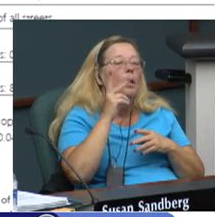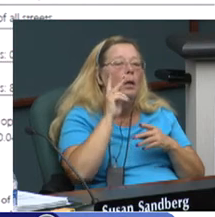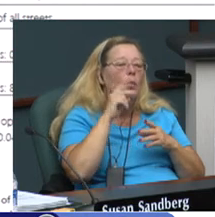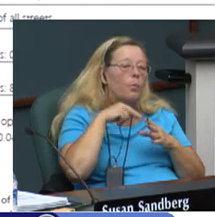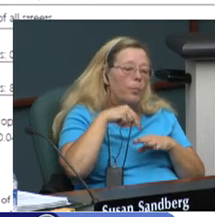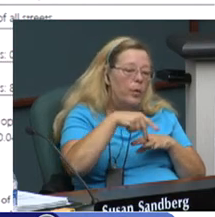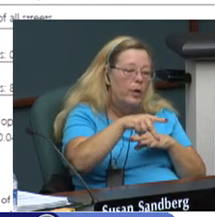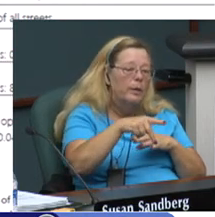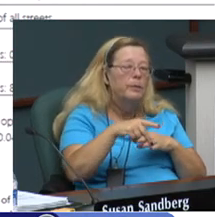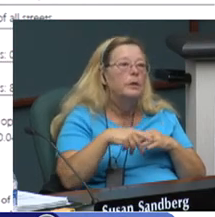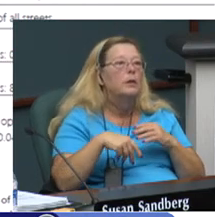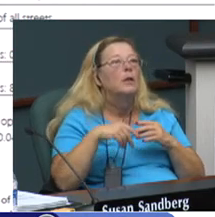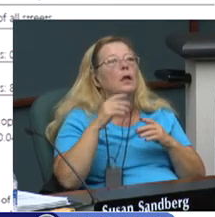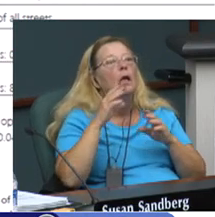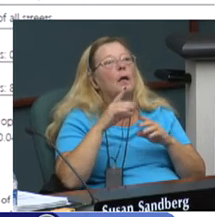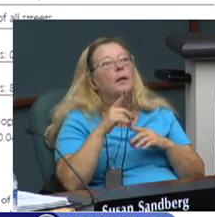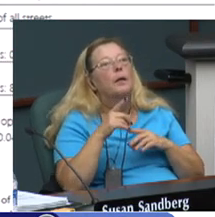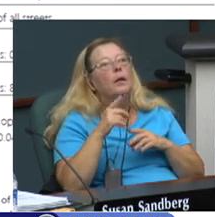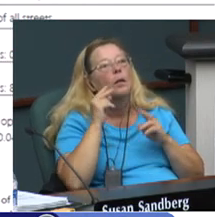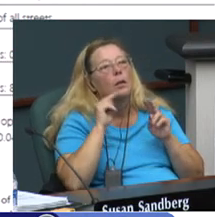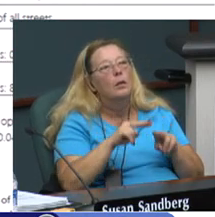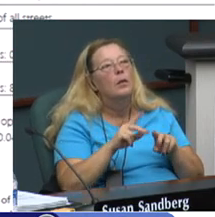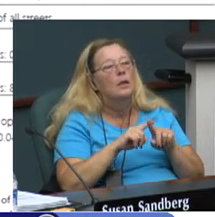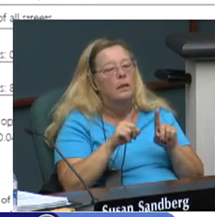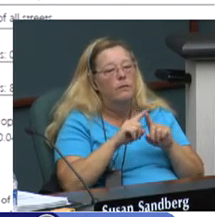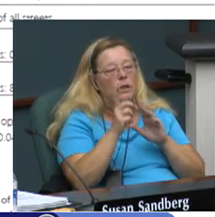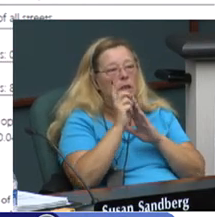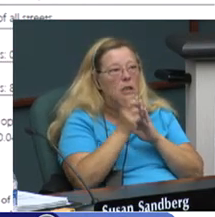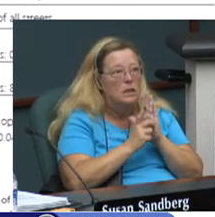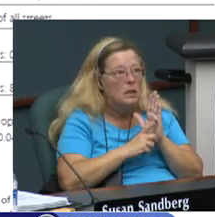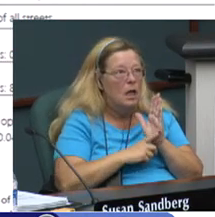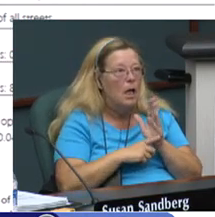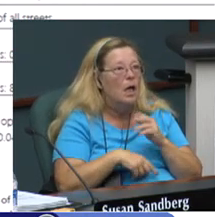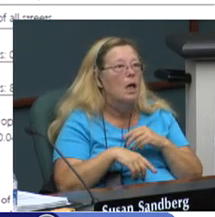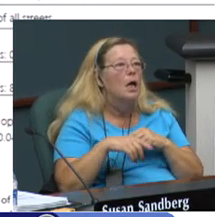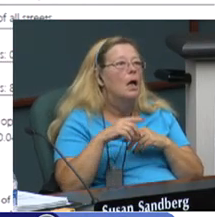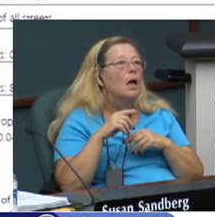there's a section on that looking at various design standards block lengths